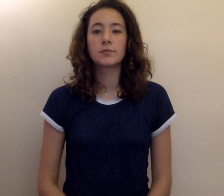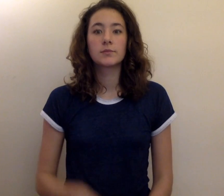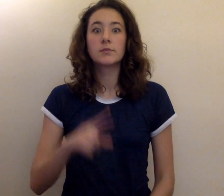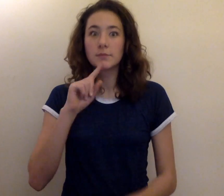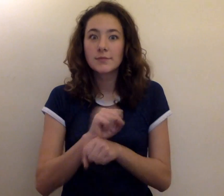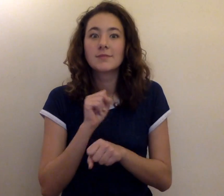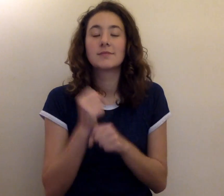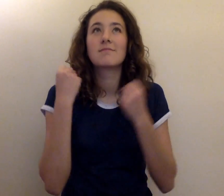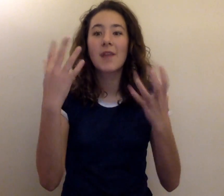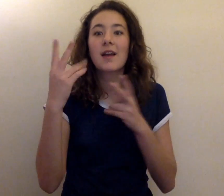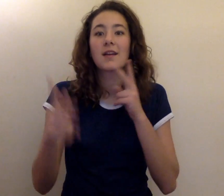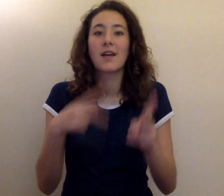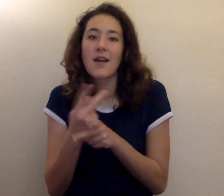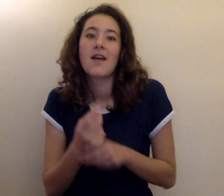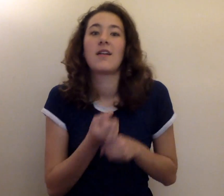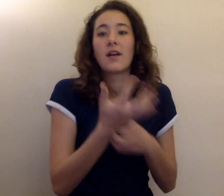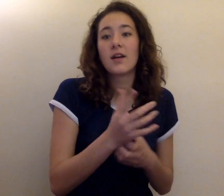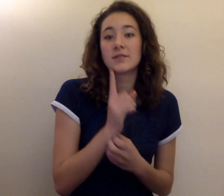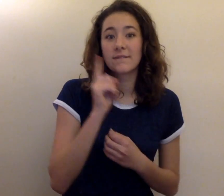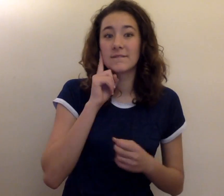So there are actually many kinds and causes of deafness,